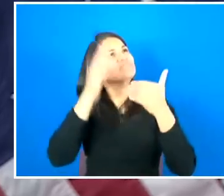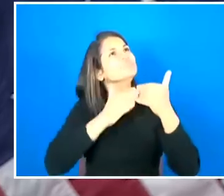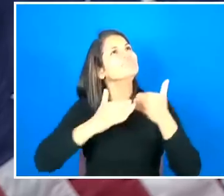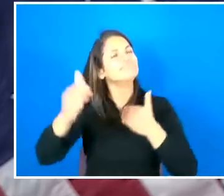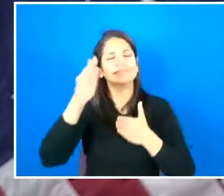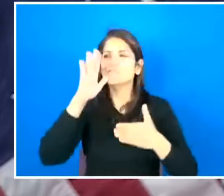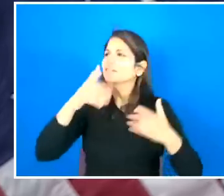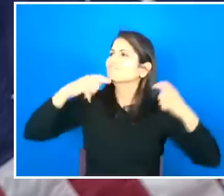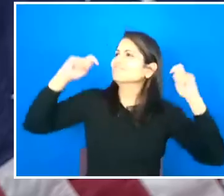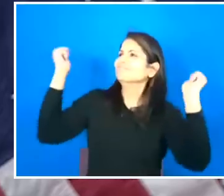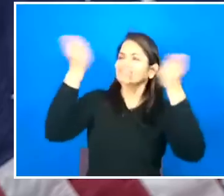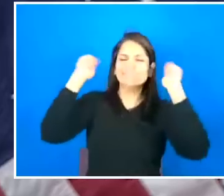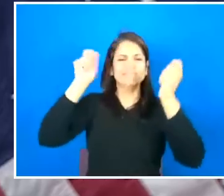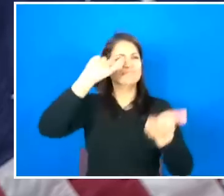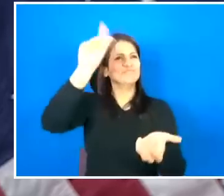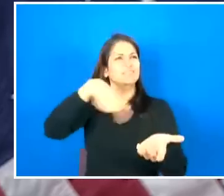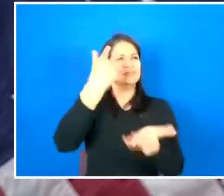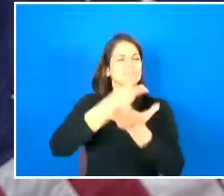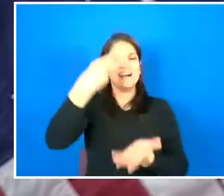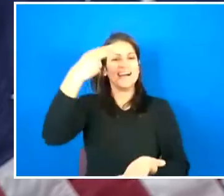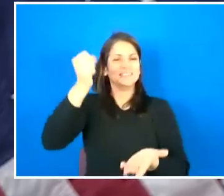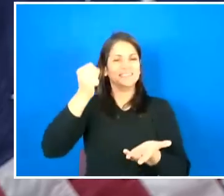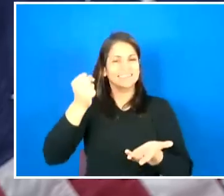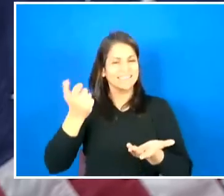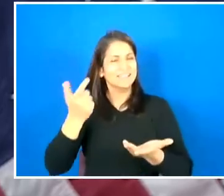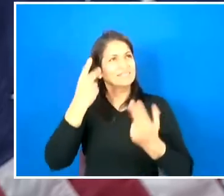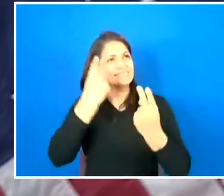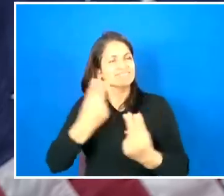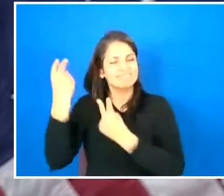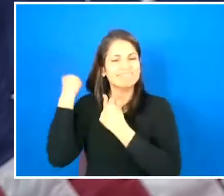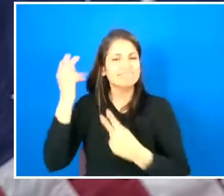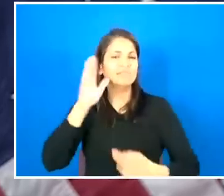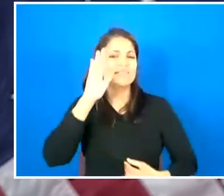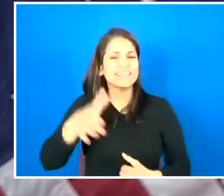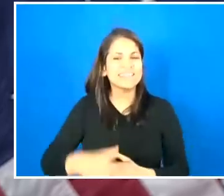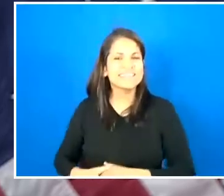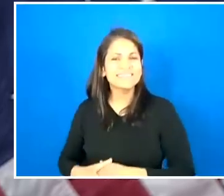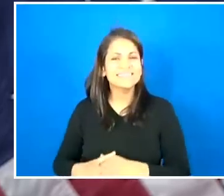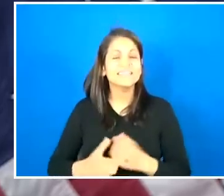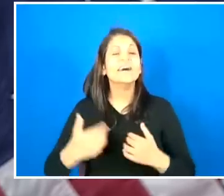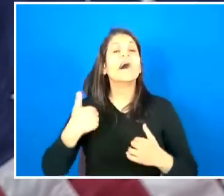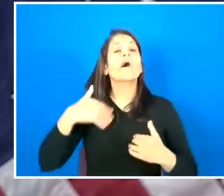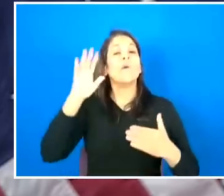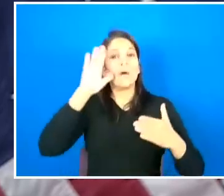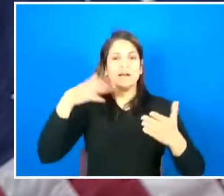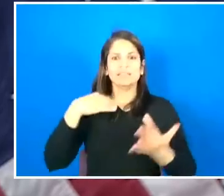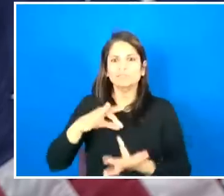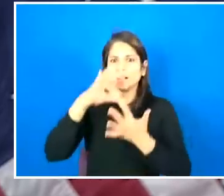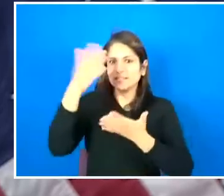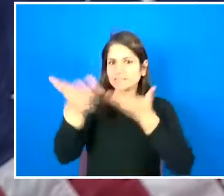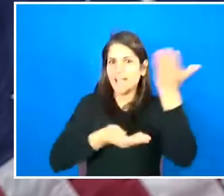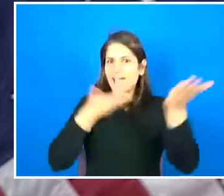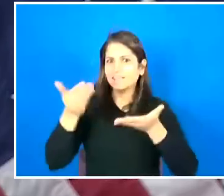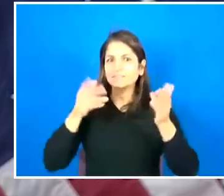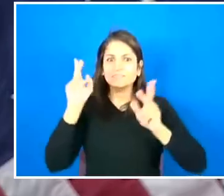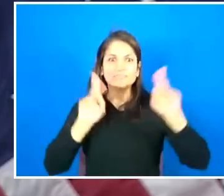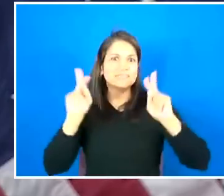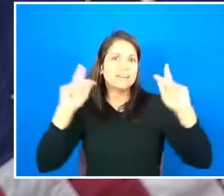GOING TO GIVE YOU SOMETHING YOU'LL REMEMBER FOR THE REST OF URYO LIFE AND YOU WILL CHERISH. WE'LL BRING TOGETHER SOME VERY SPECIAL GUSETSTO